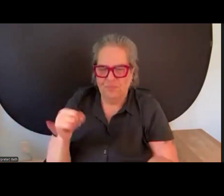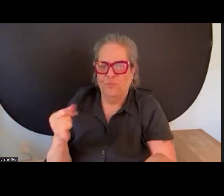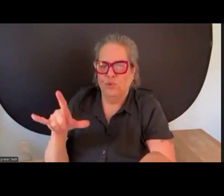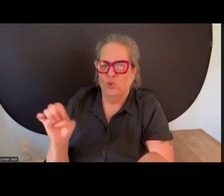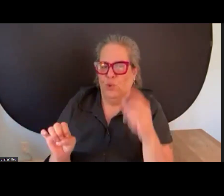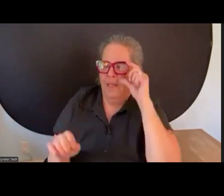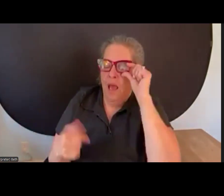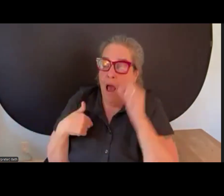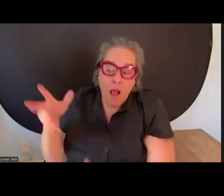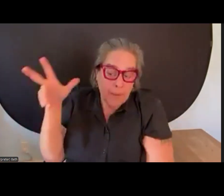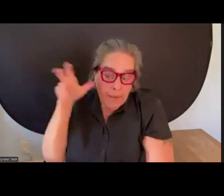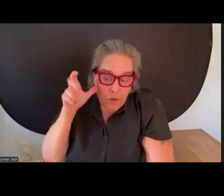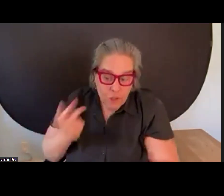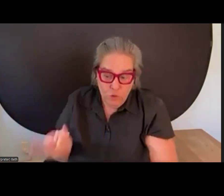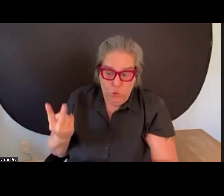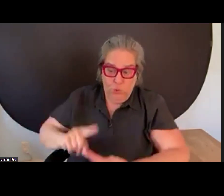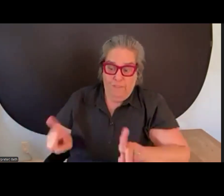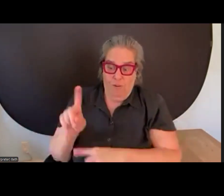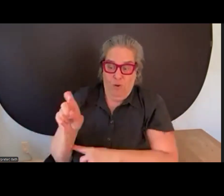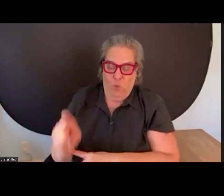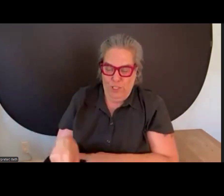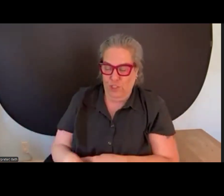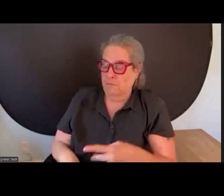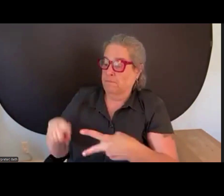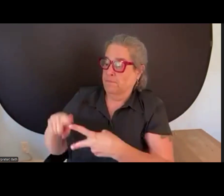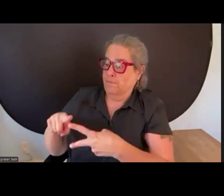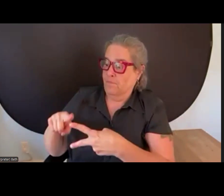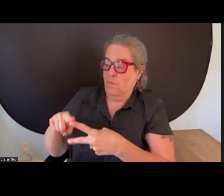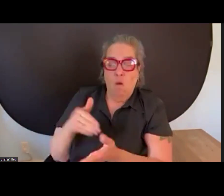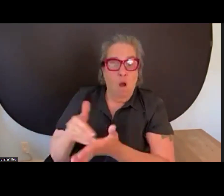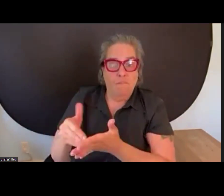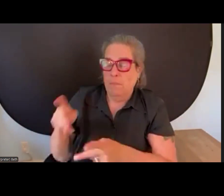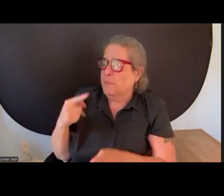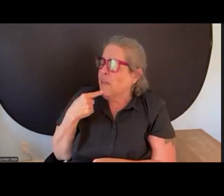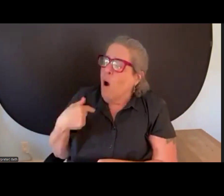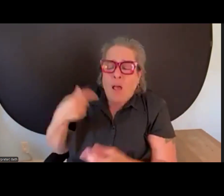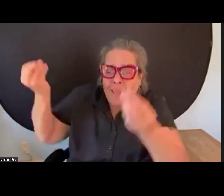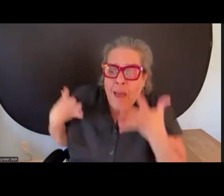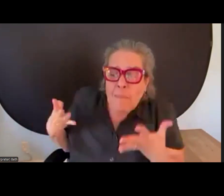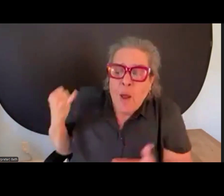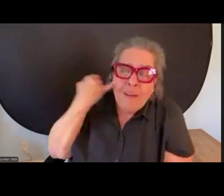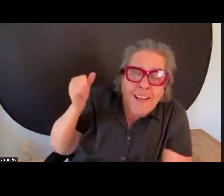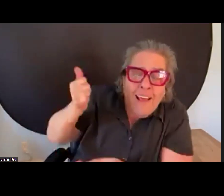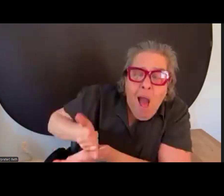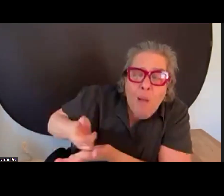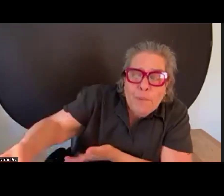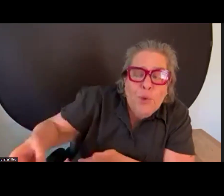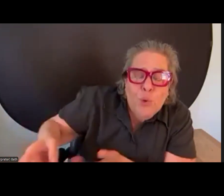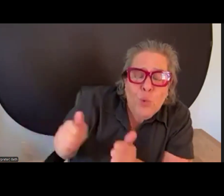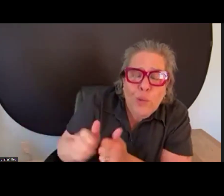One is, people often say that sort of friend will say, let me know if I can be of any help.